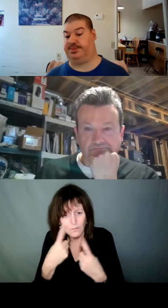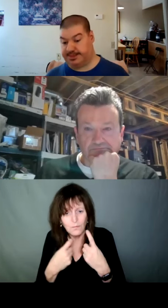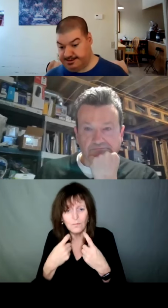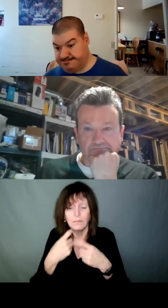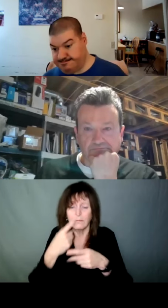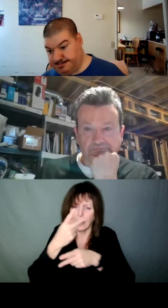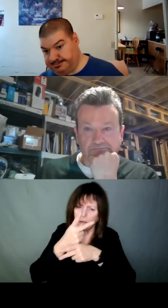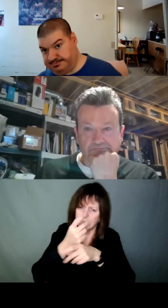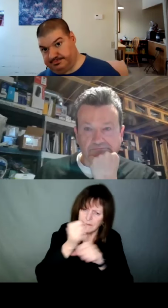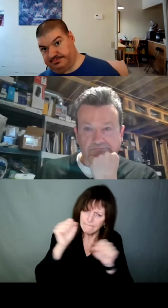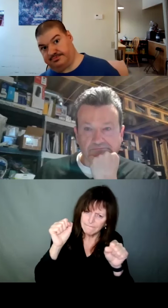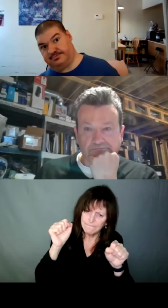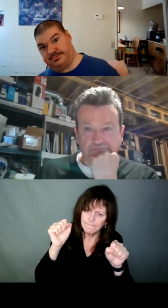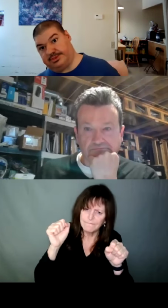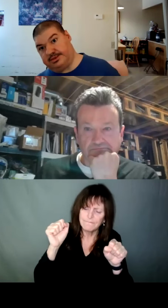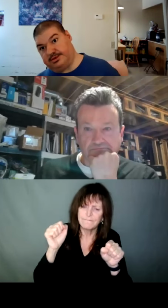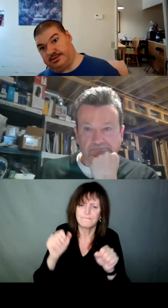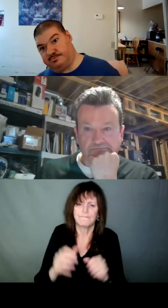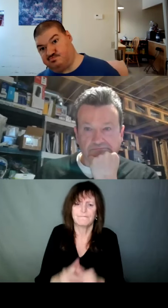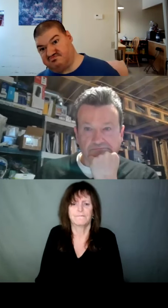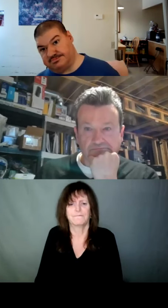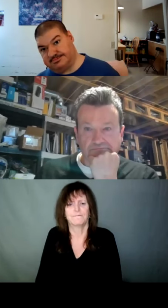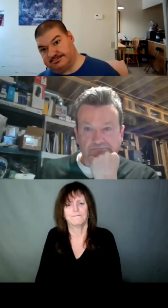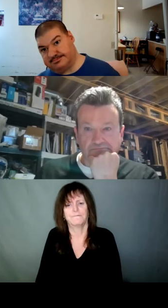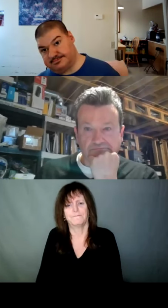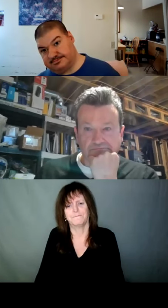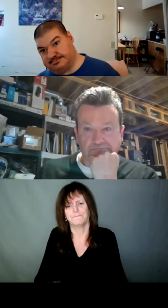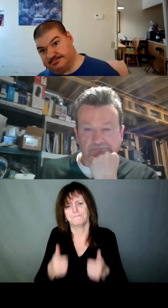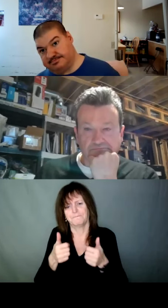I want to thank everyone for coming and for your questions